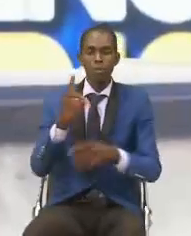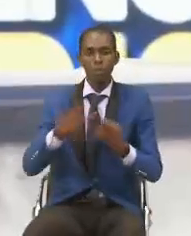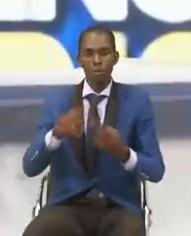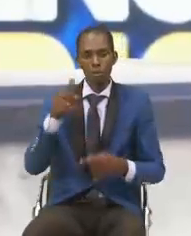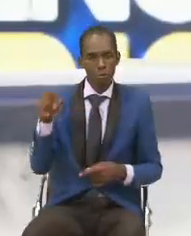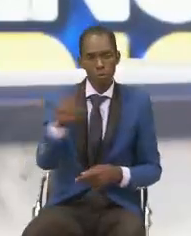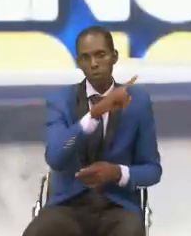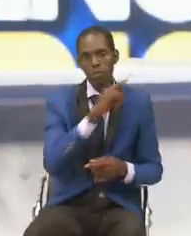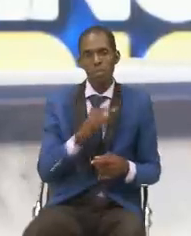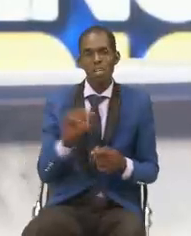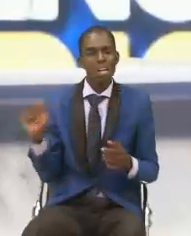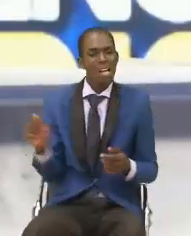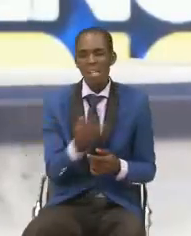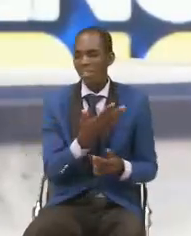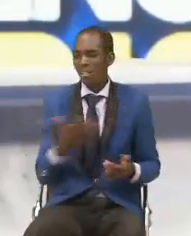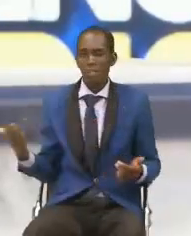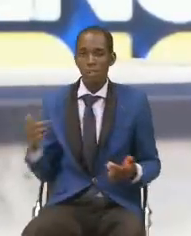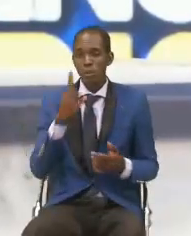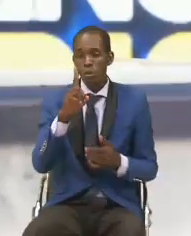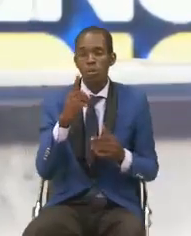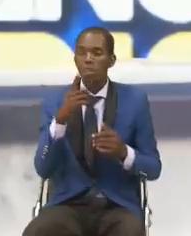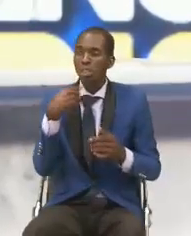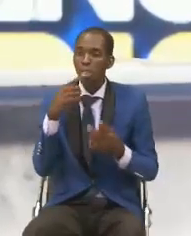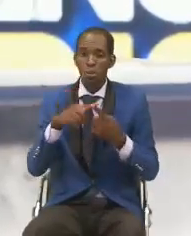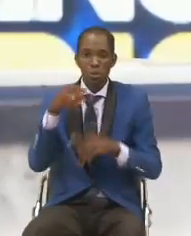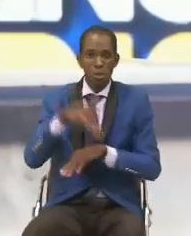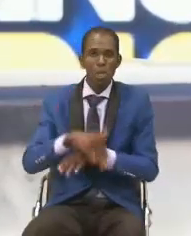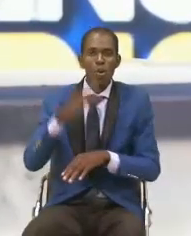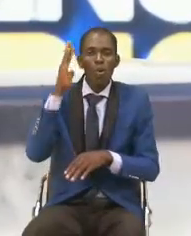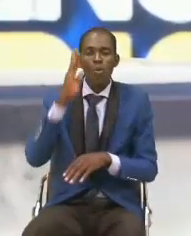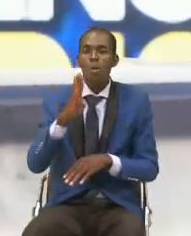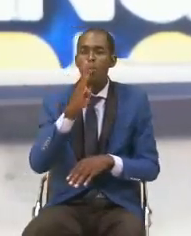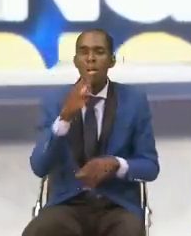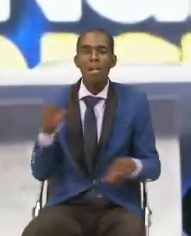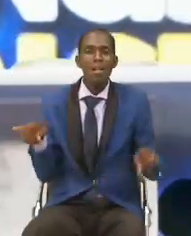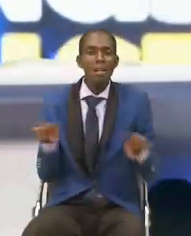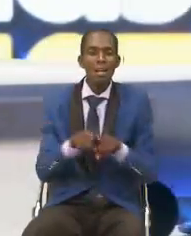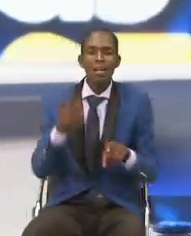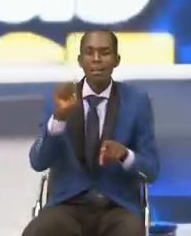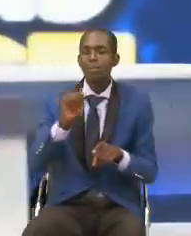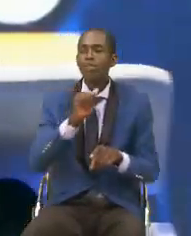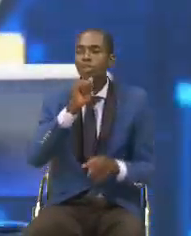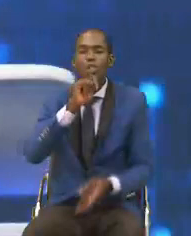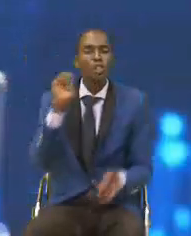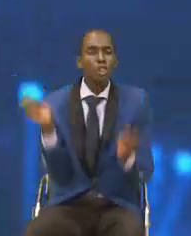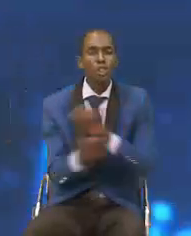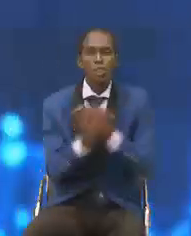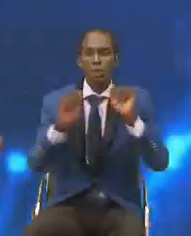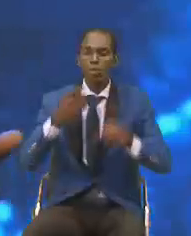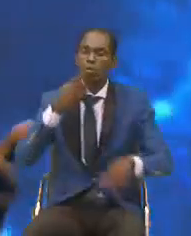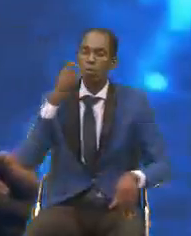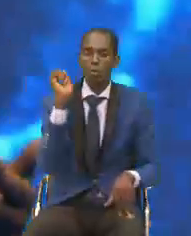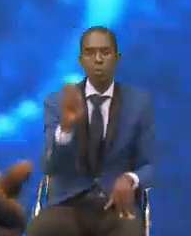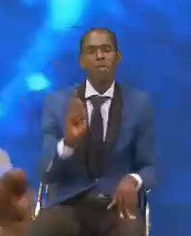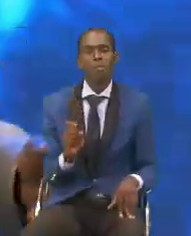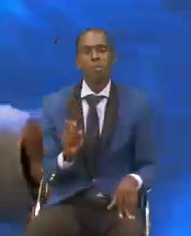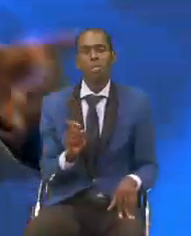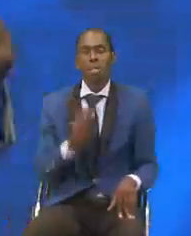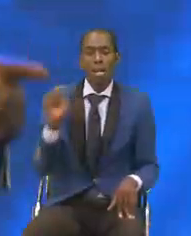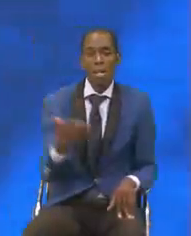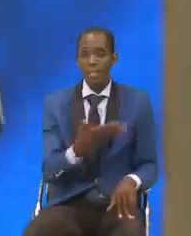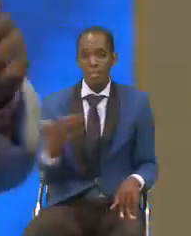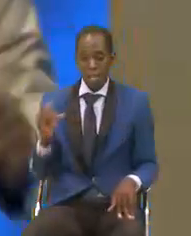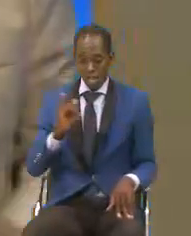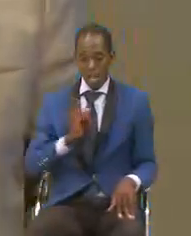and it shall be established unto me anything you say tonight will be like an irreversible decree